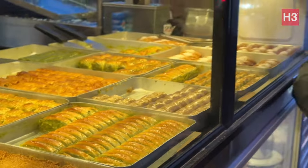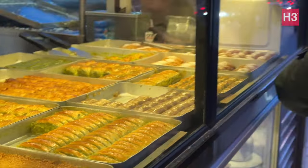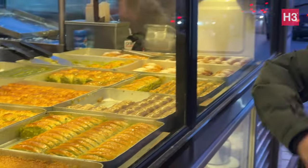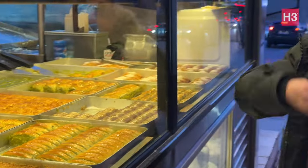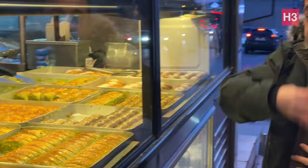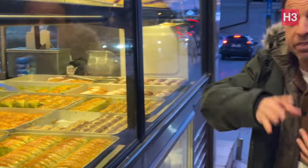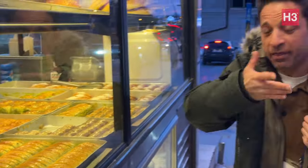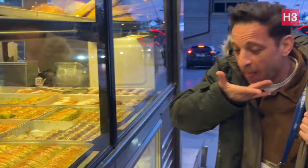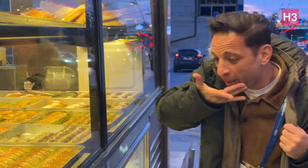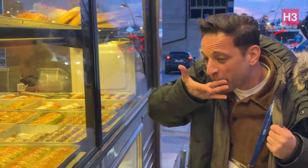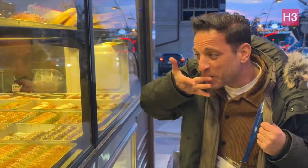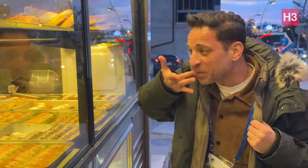I am already craving!